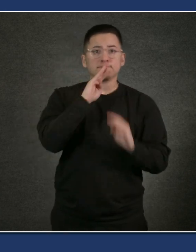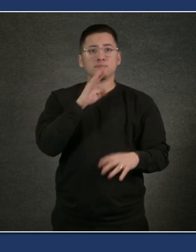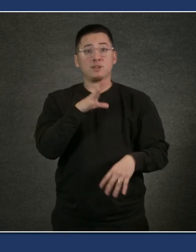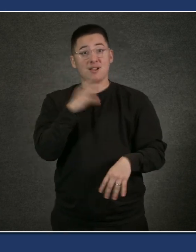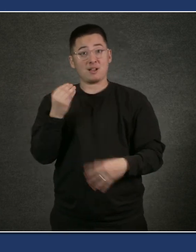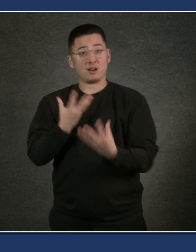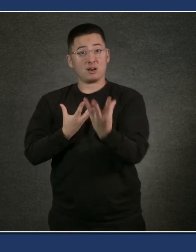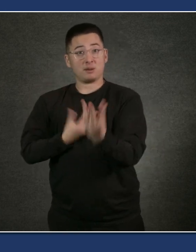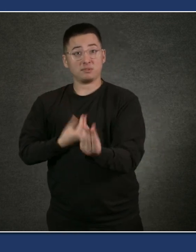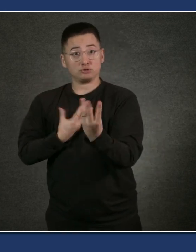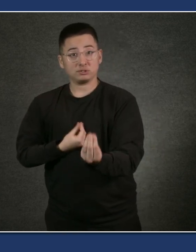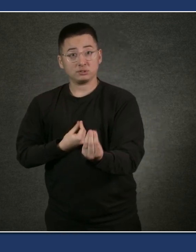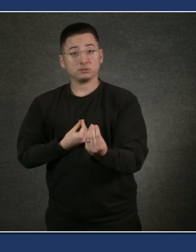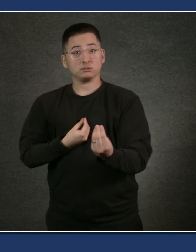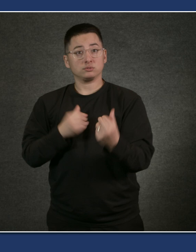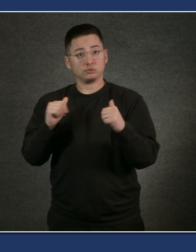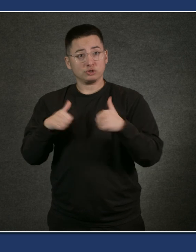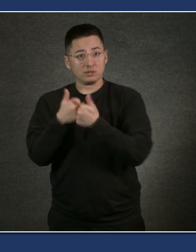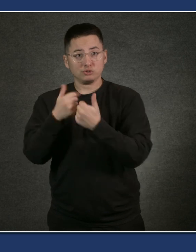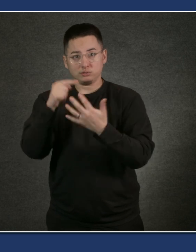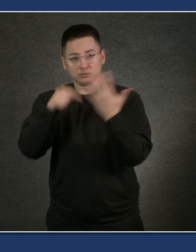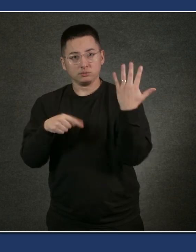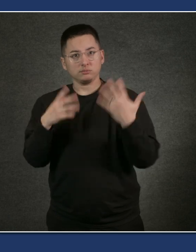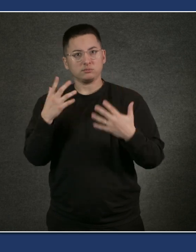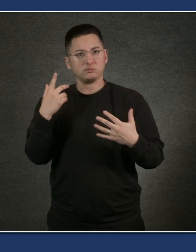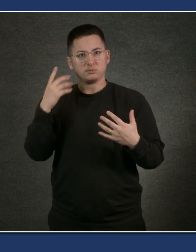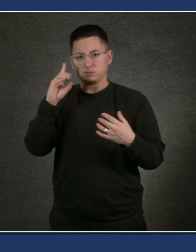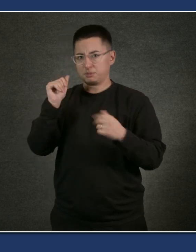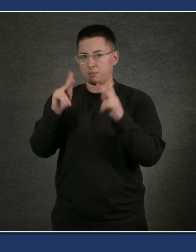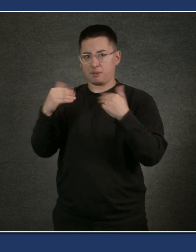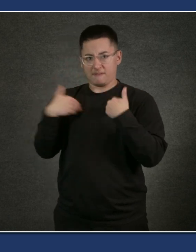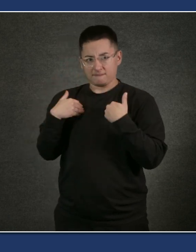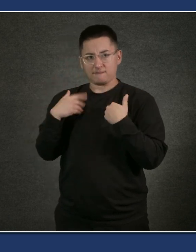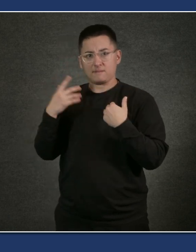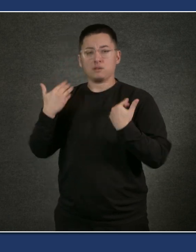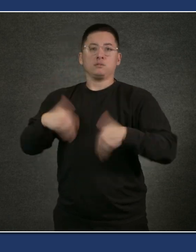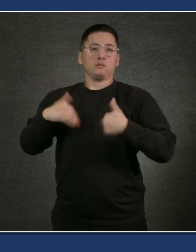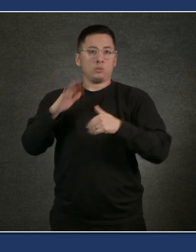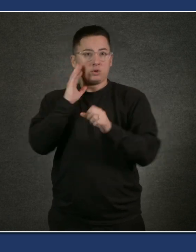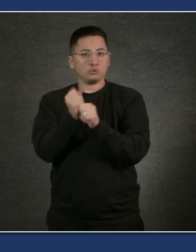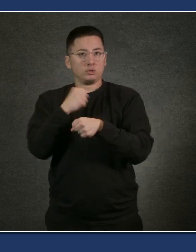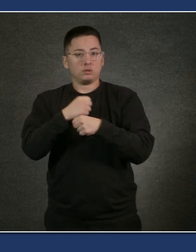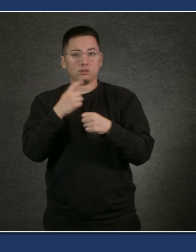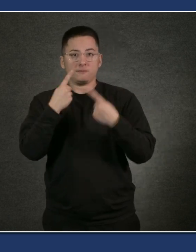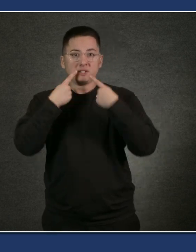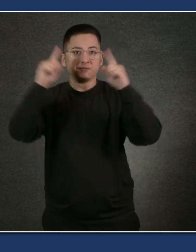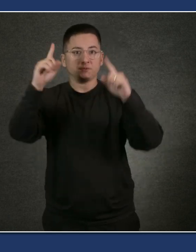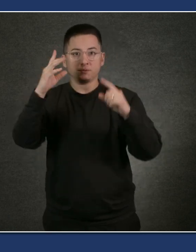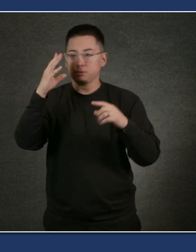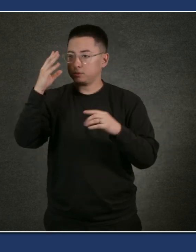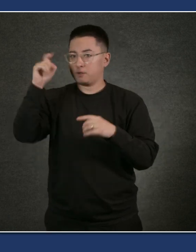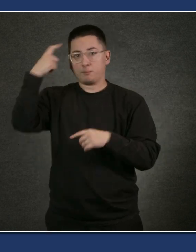makes for incredible and effective government leaders. And there are so many ways to get involved in government.